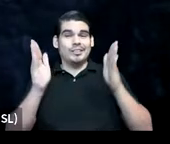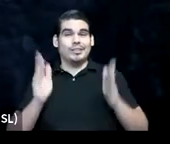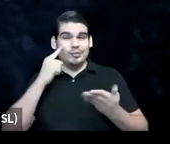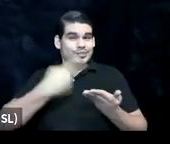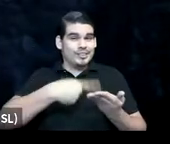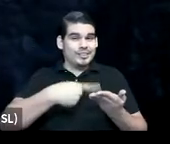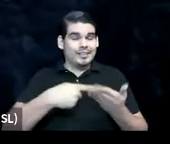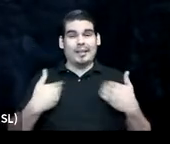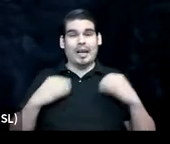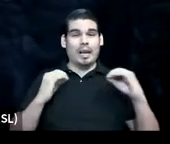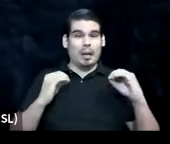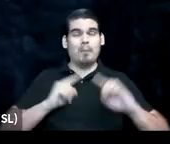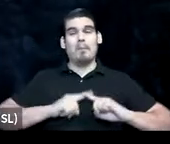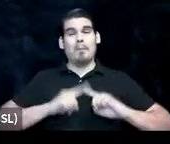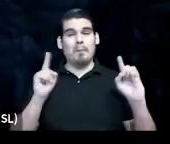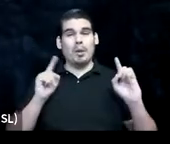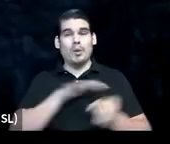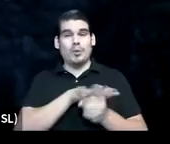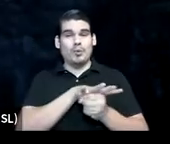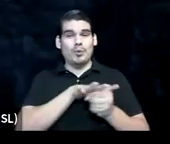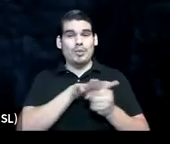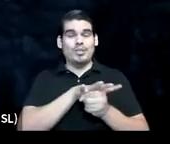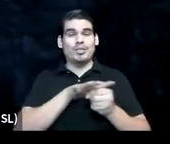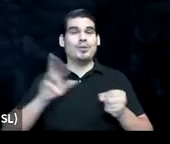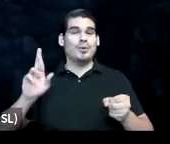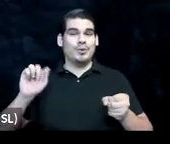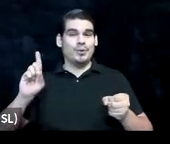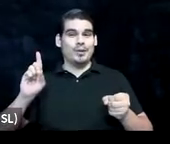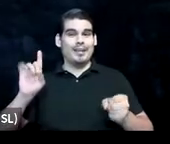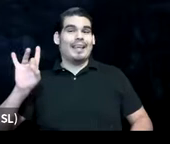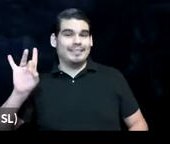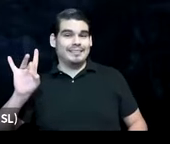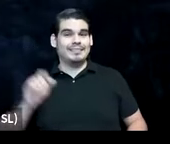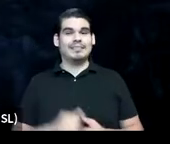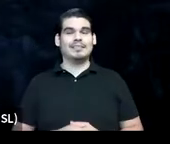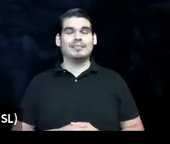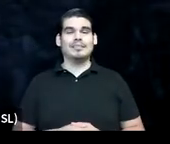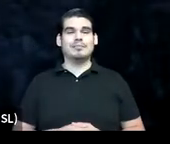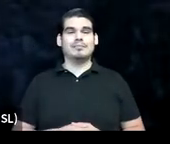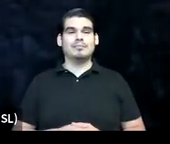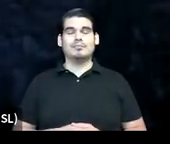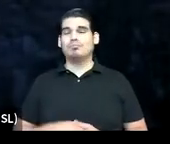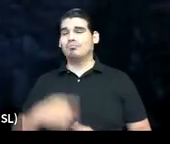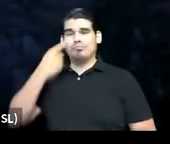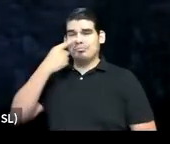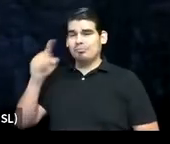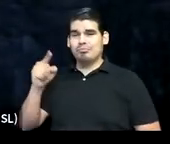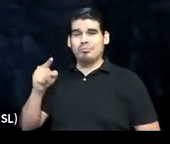or Jose. If you really want to kind of add on and add more to your discussion here. Because of course, we did have a good amount there and we did go over pretty